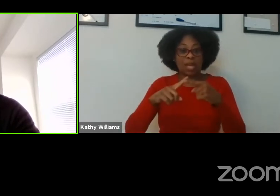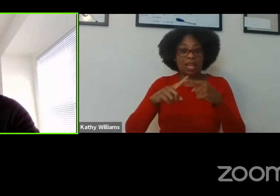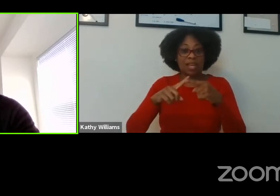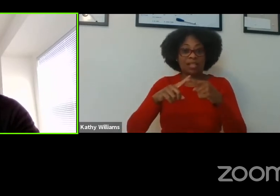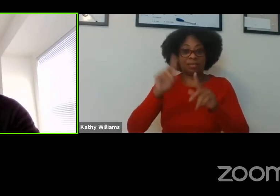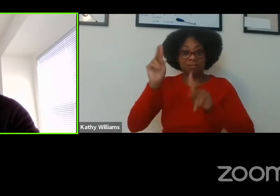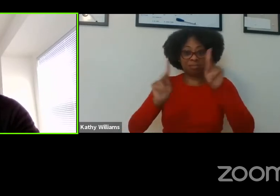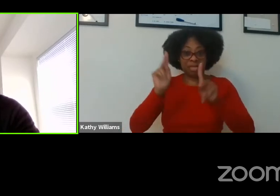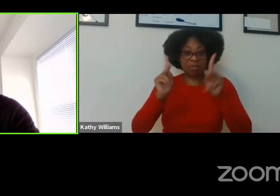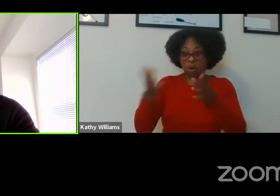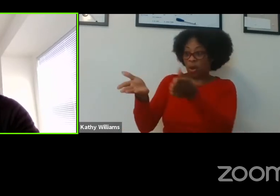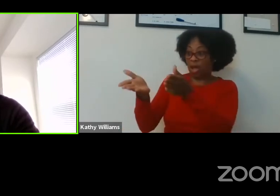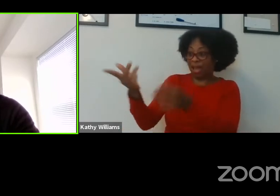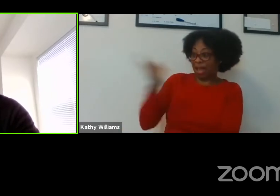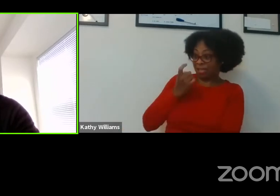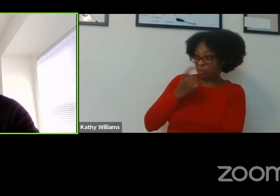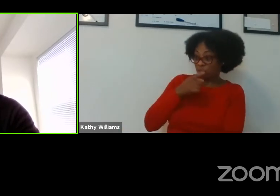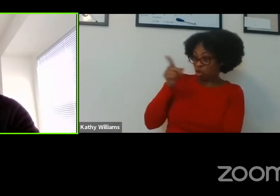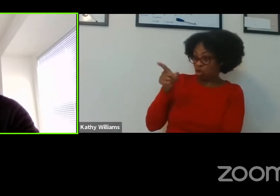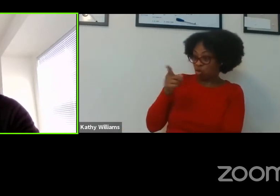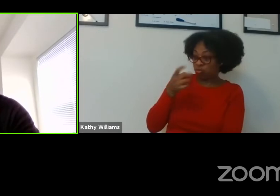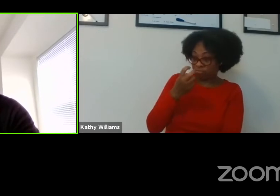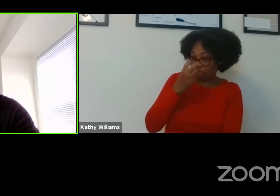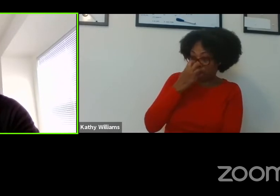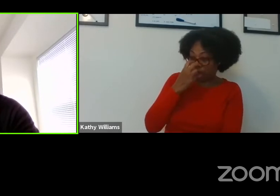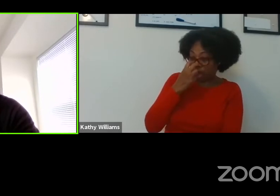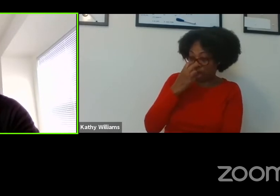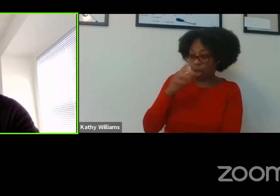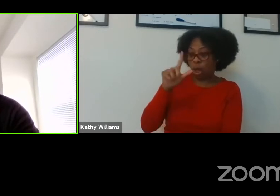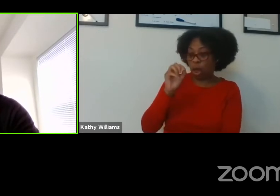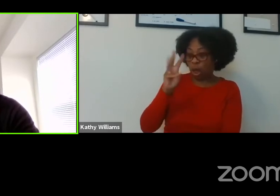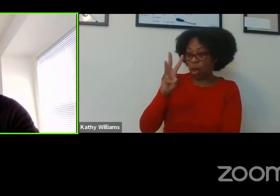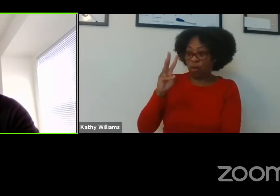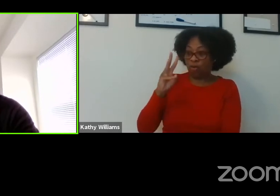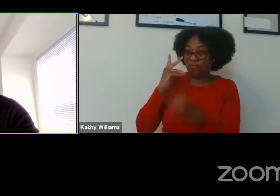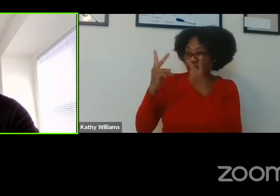you know, are you blind or are you low vision, are you vision impaired? I would always say vision impaired because I felt like blind was so permanent,